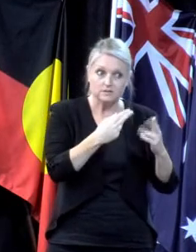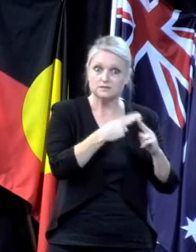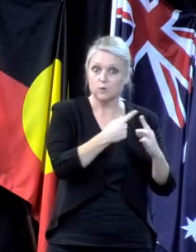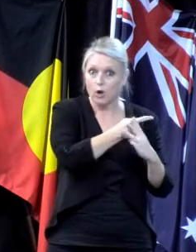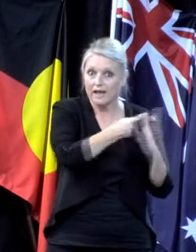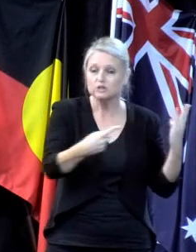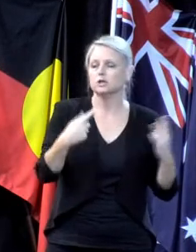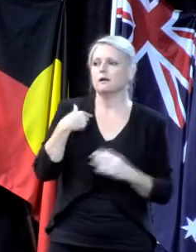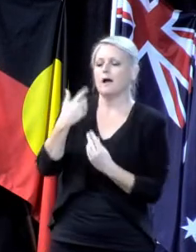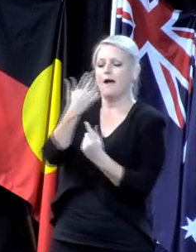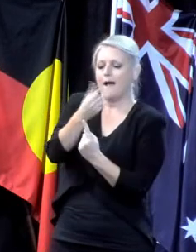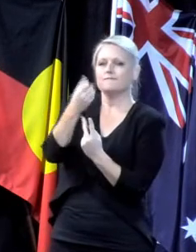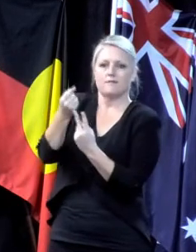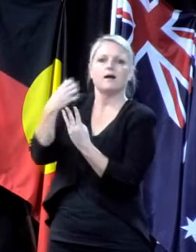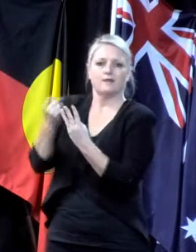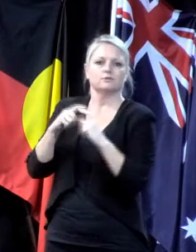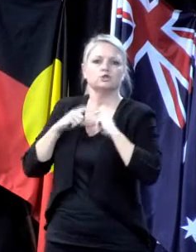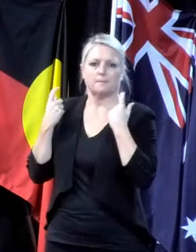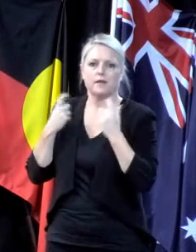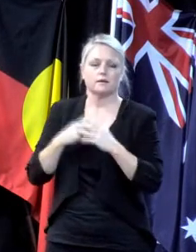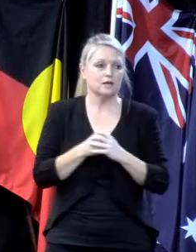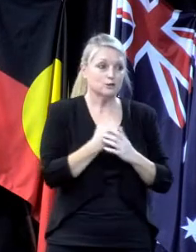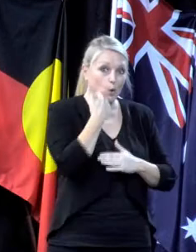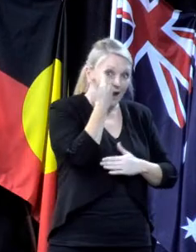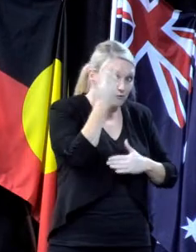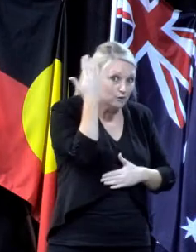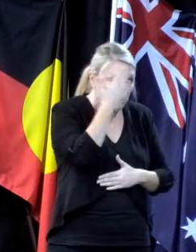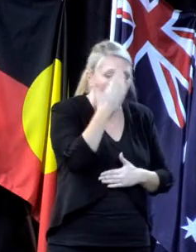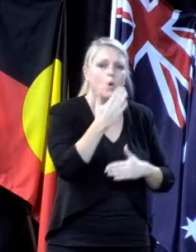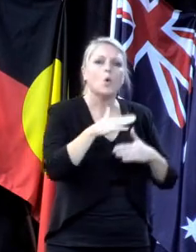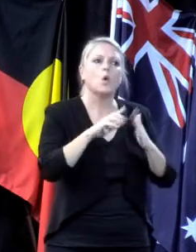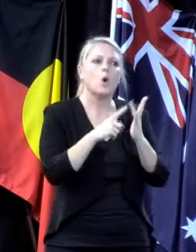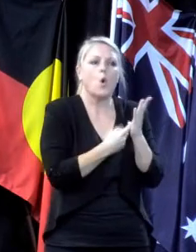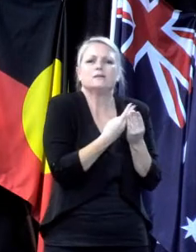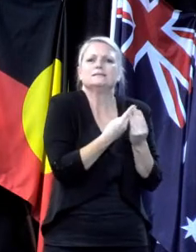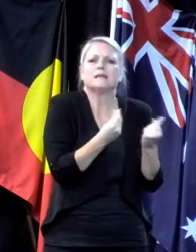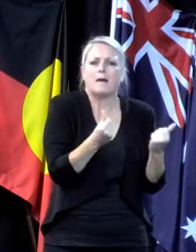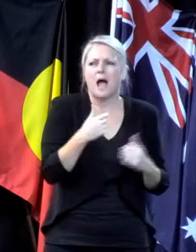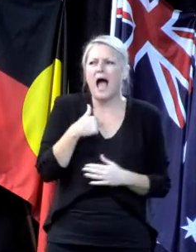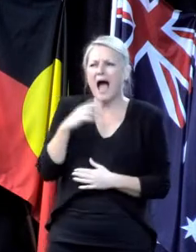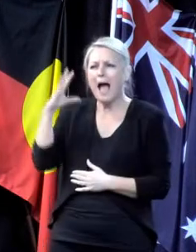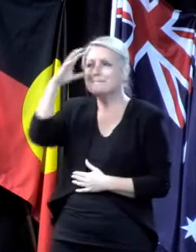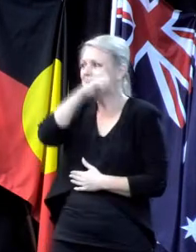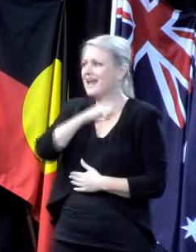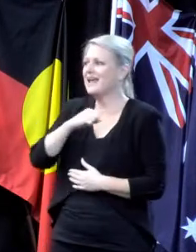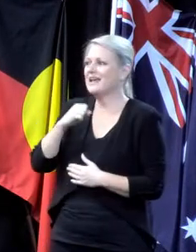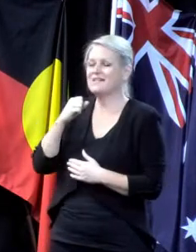Yes, so do we. Is it every school or just some schools? I believe so. But it's probably based on school size, I'm assuming,